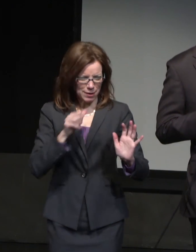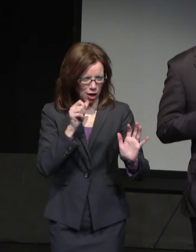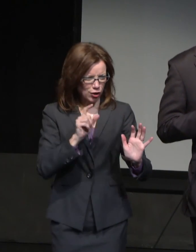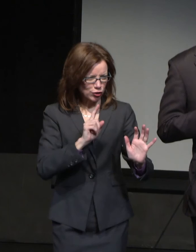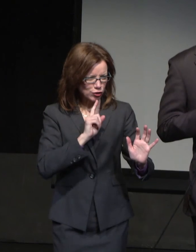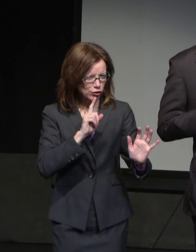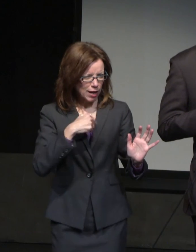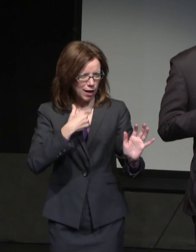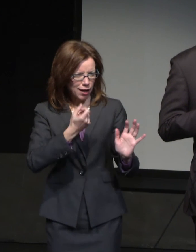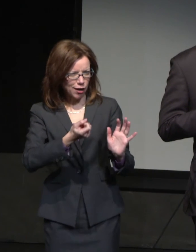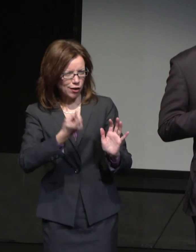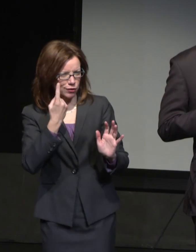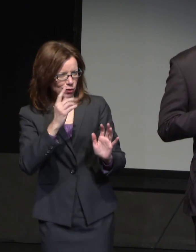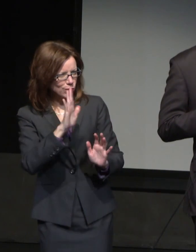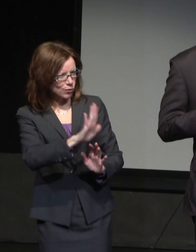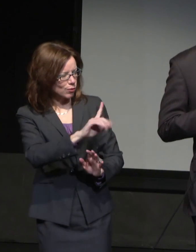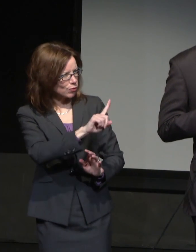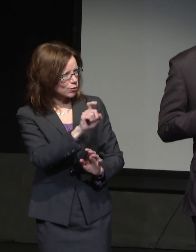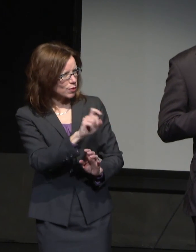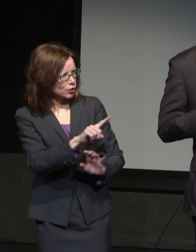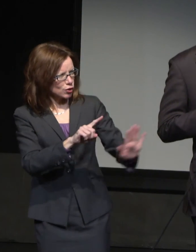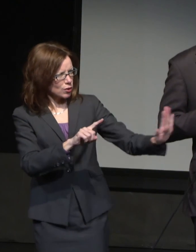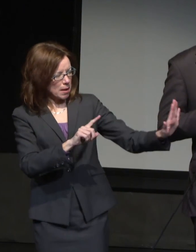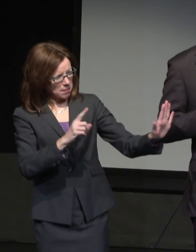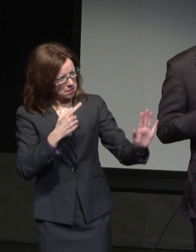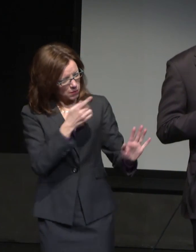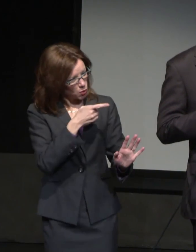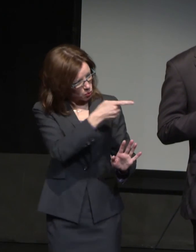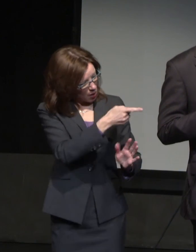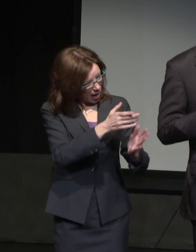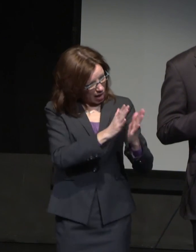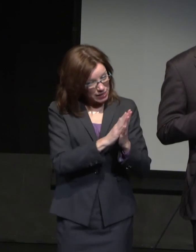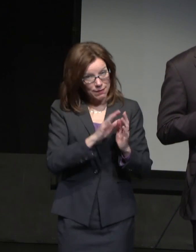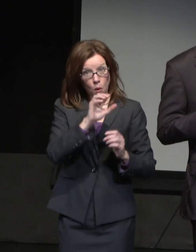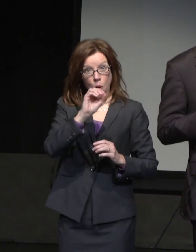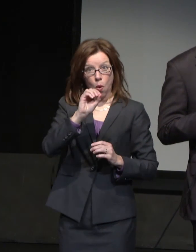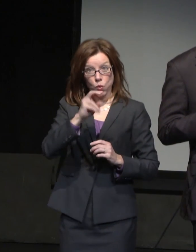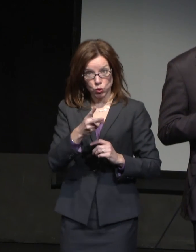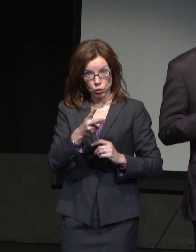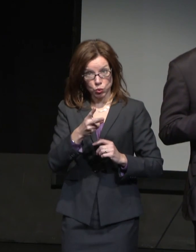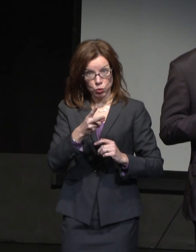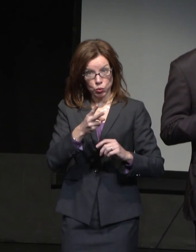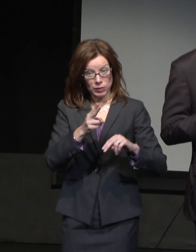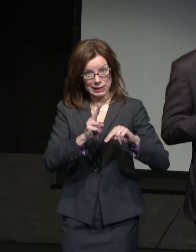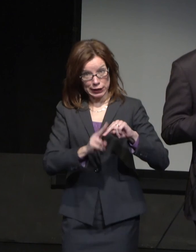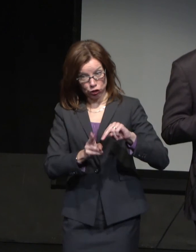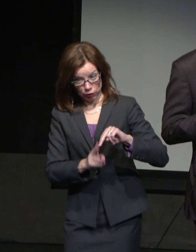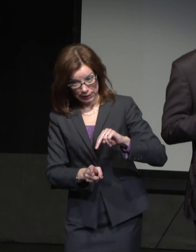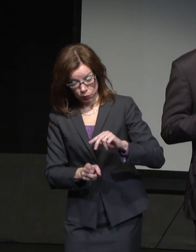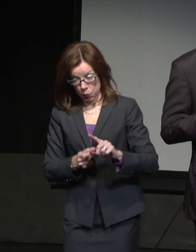but are you asking if decreasing oxygen will have an effect